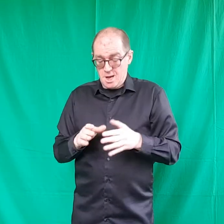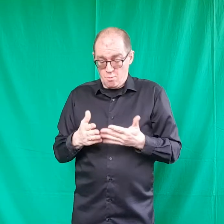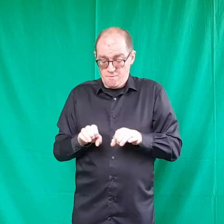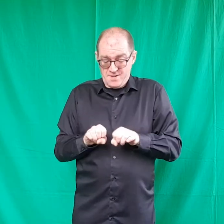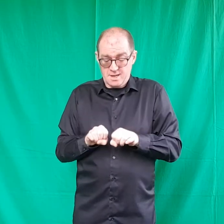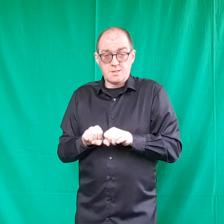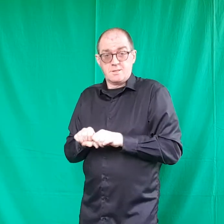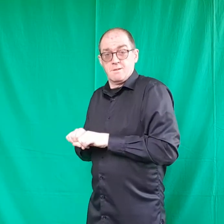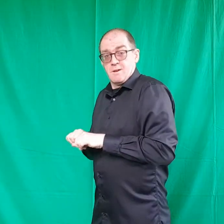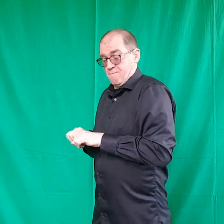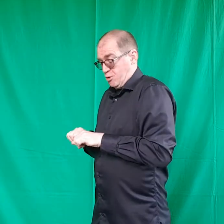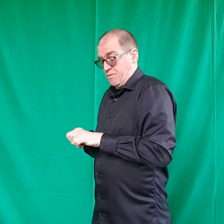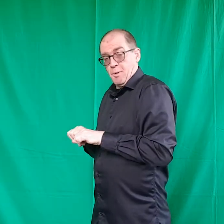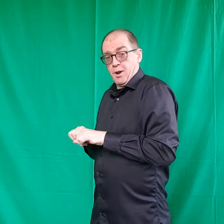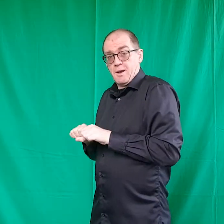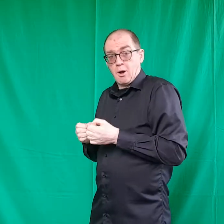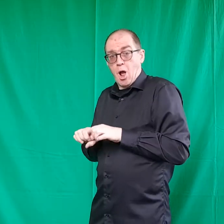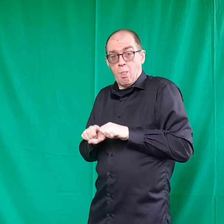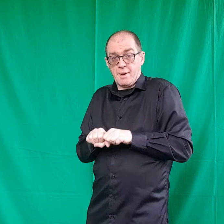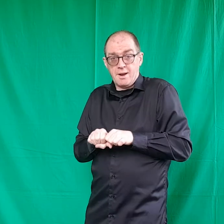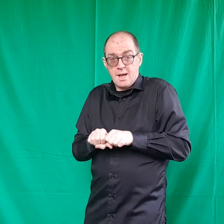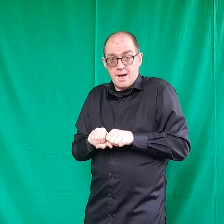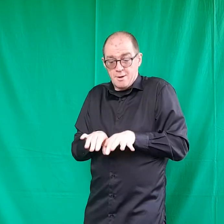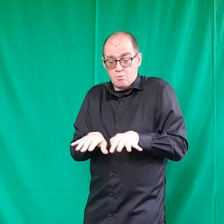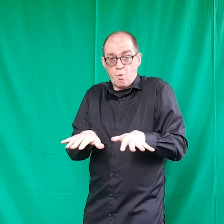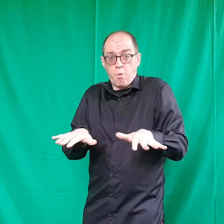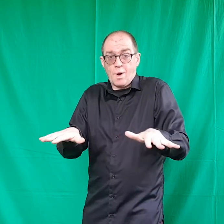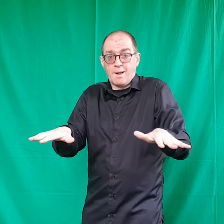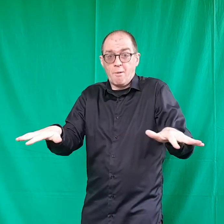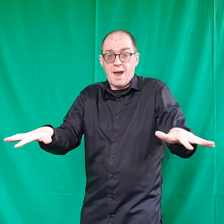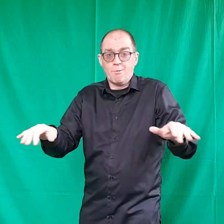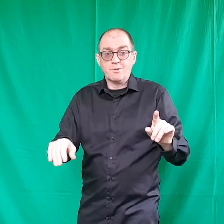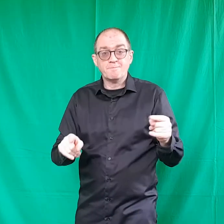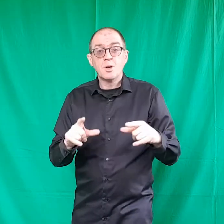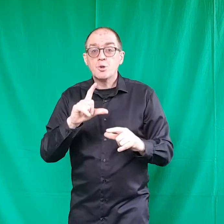So, fingers in front of your body, hold them in and you wiggle them outward.